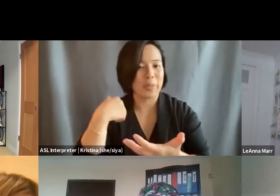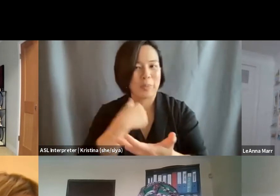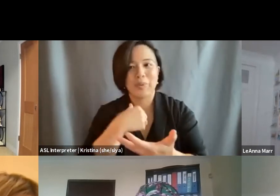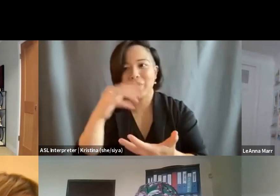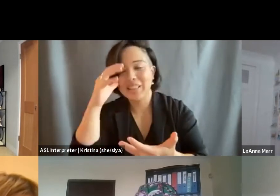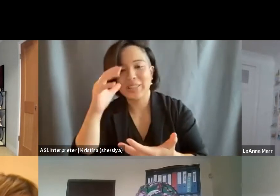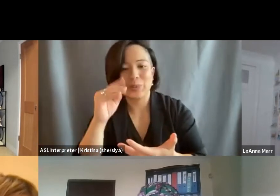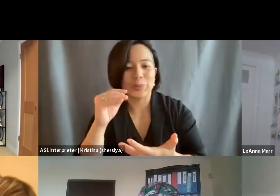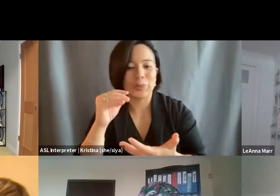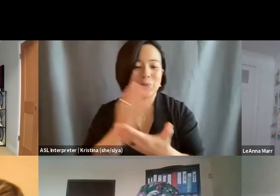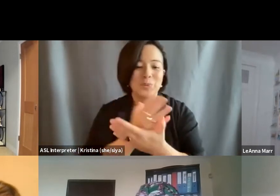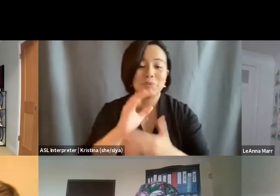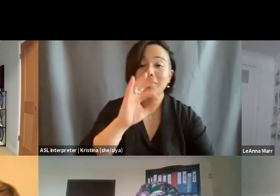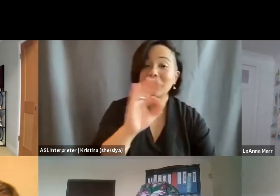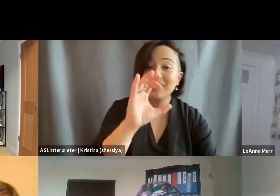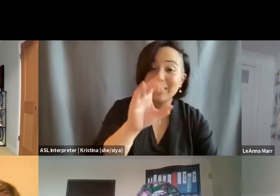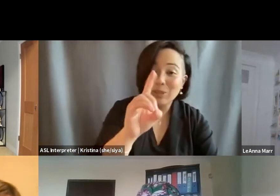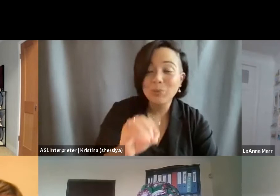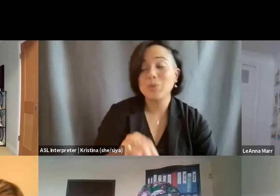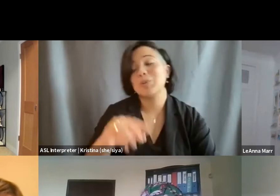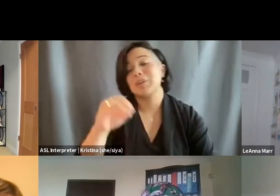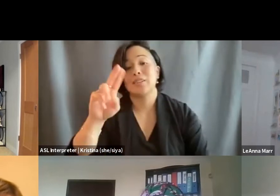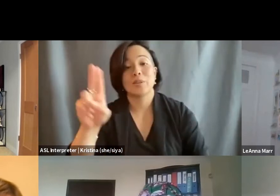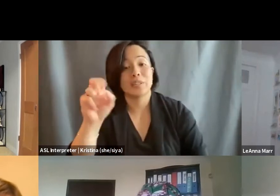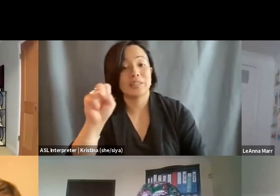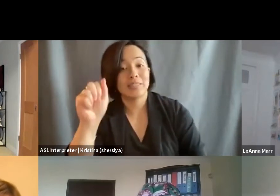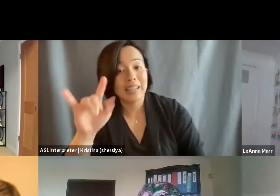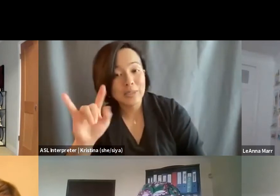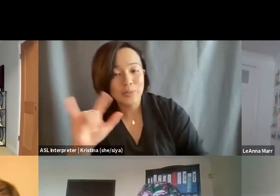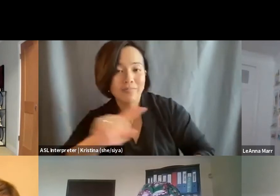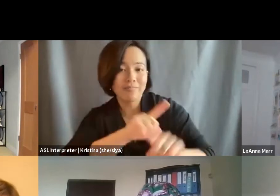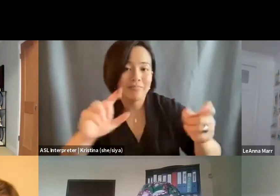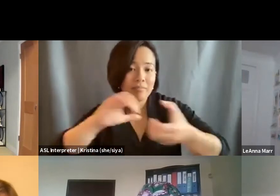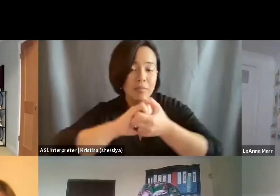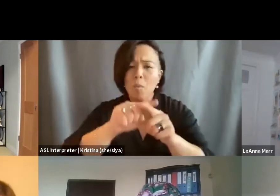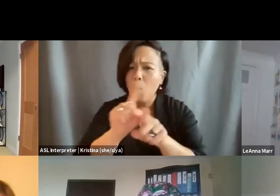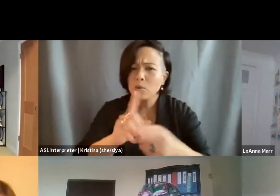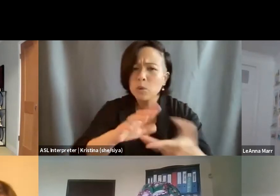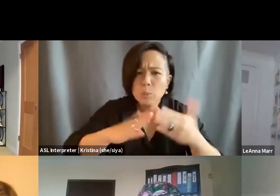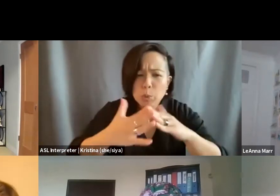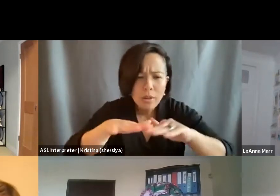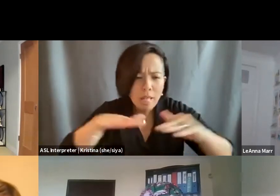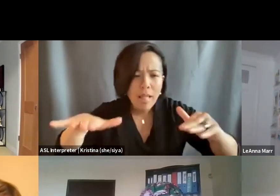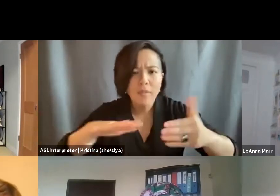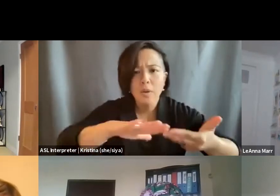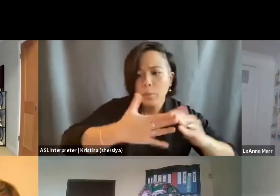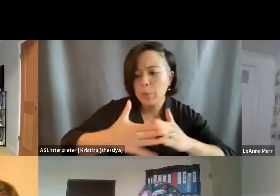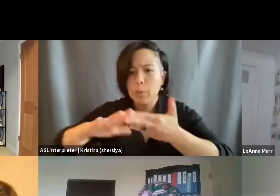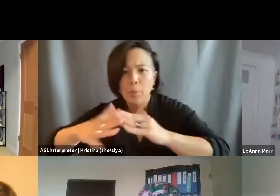FCDO and USAID, but also at community at community level and the solid partnerships, like what we have also witnessed during the outbreak of the